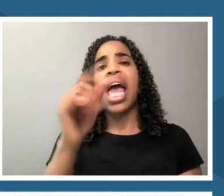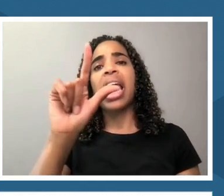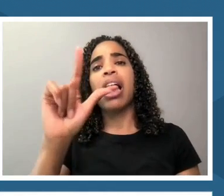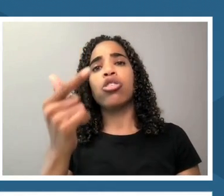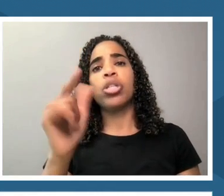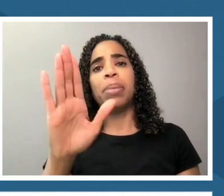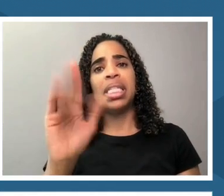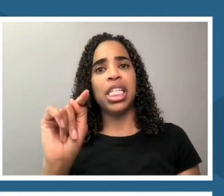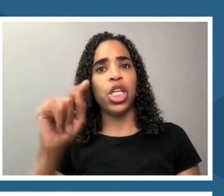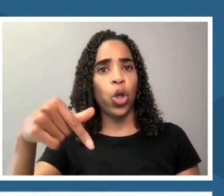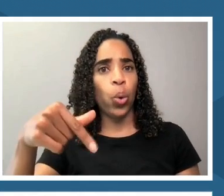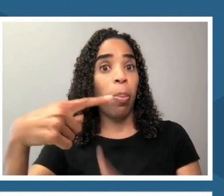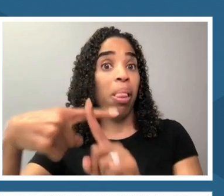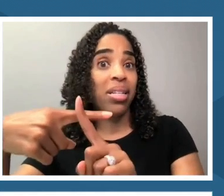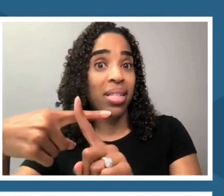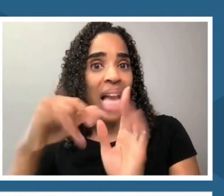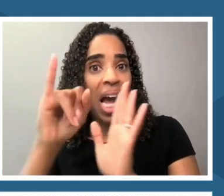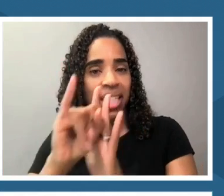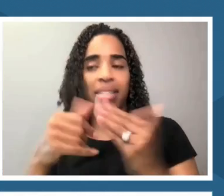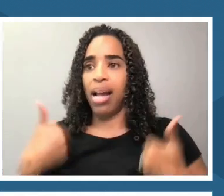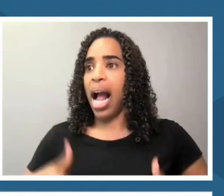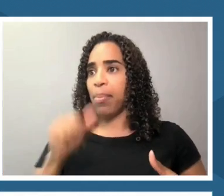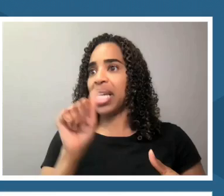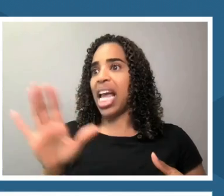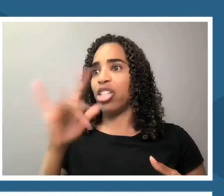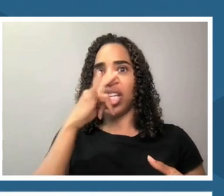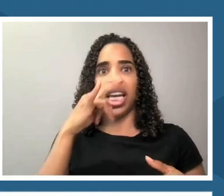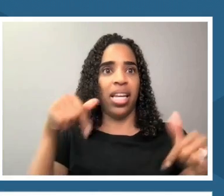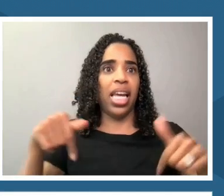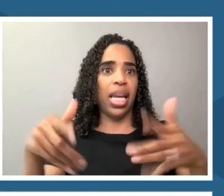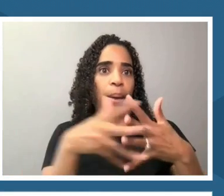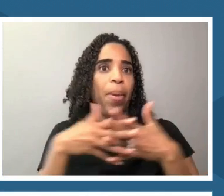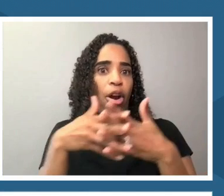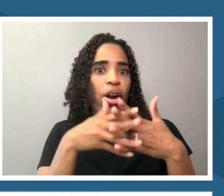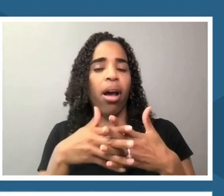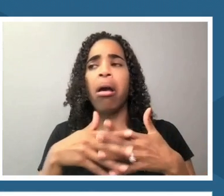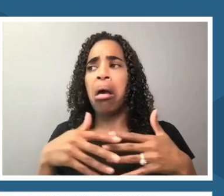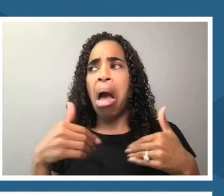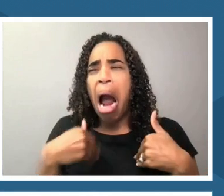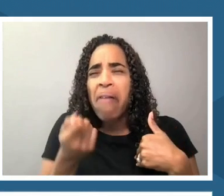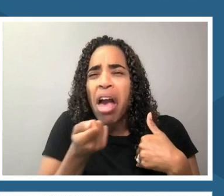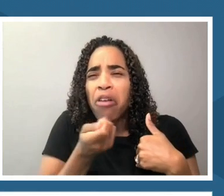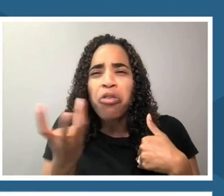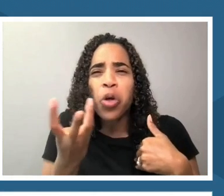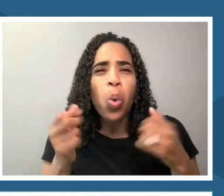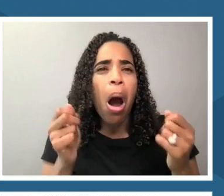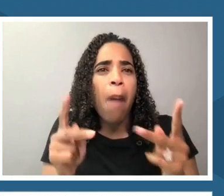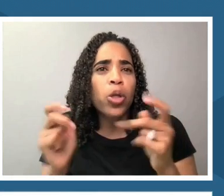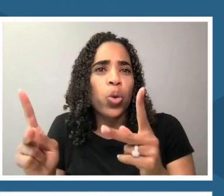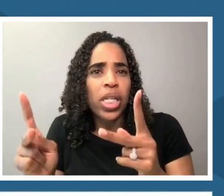as an asian kid in the united states i've had very few opportunities to see